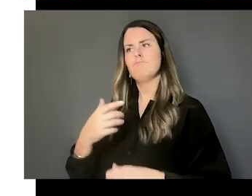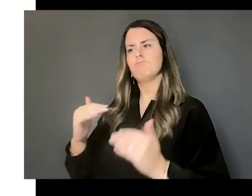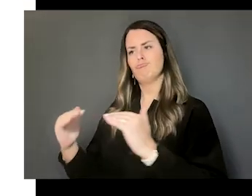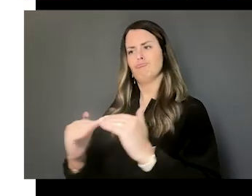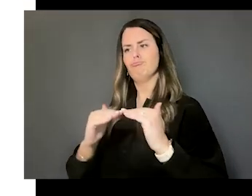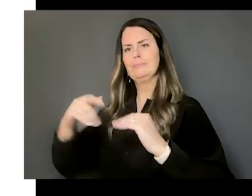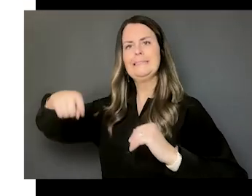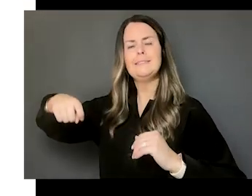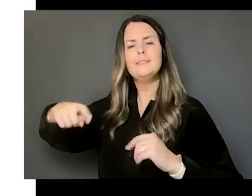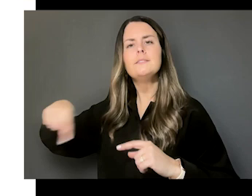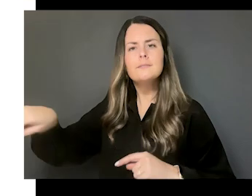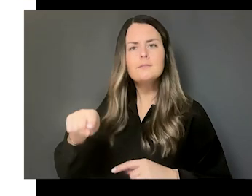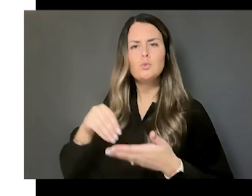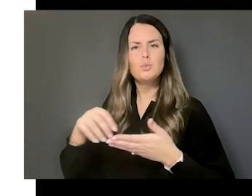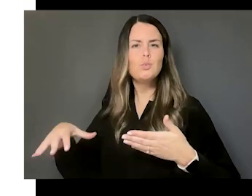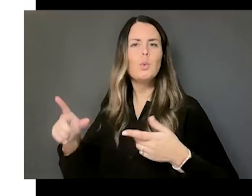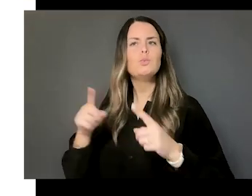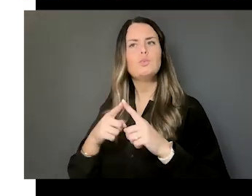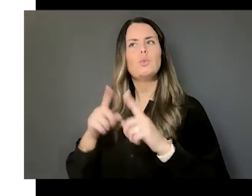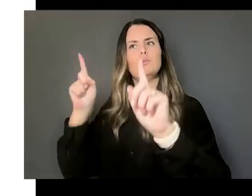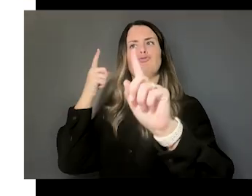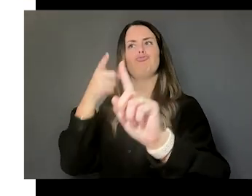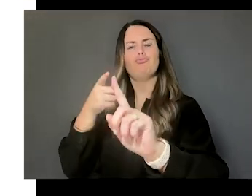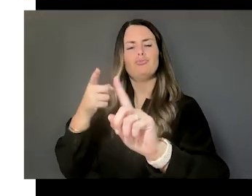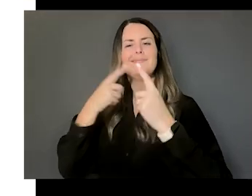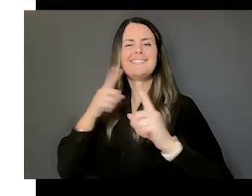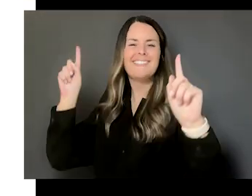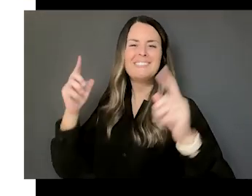to achieve success in mathematics.